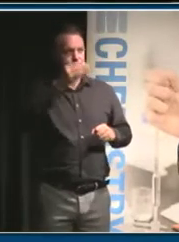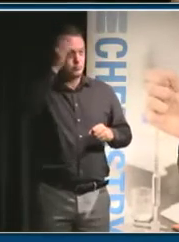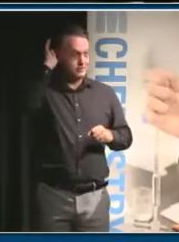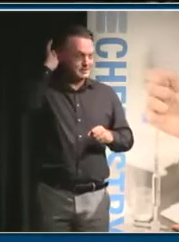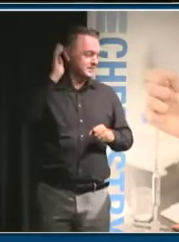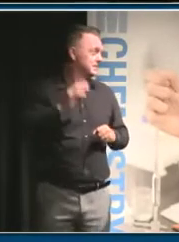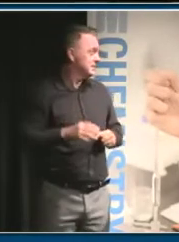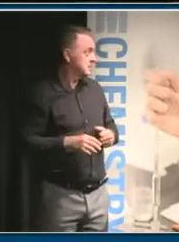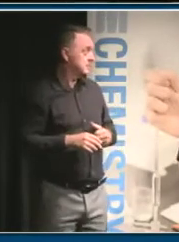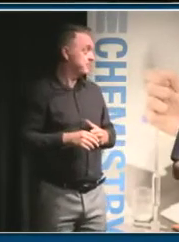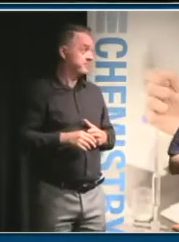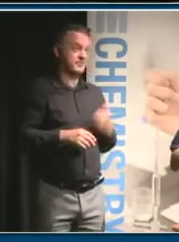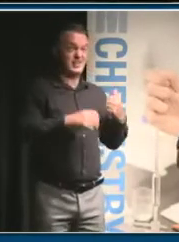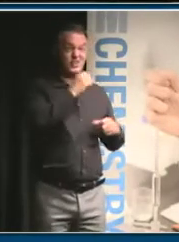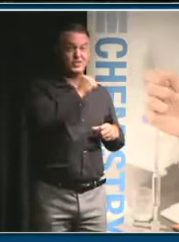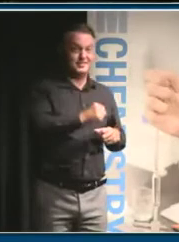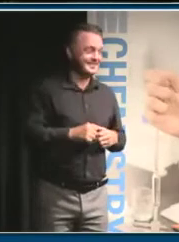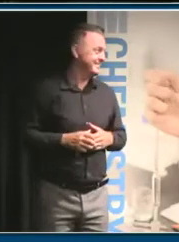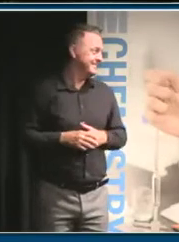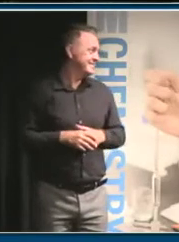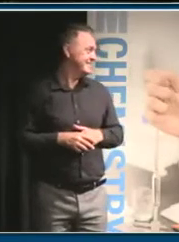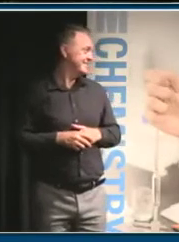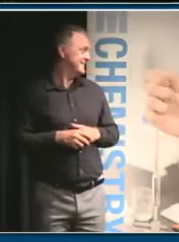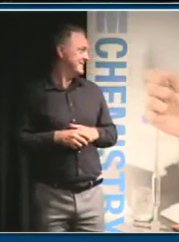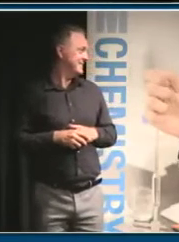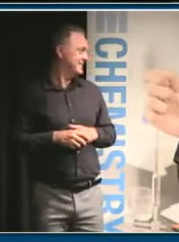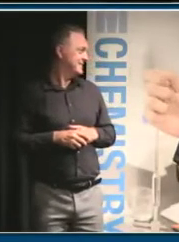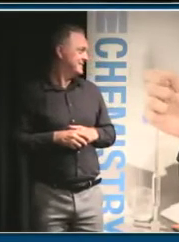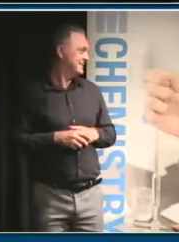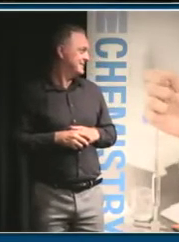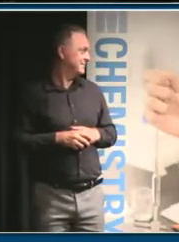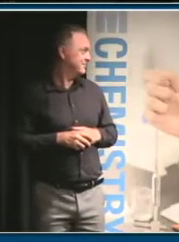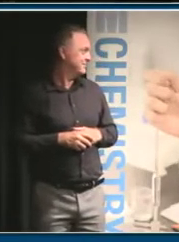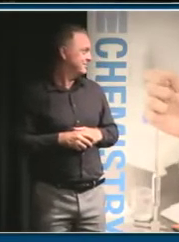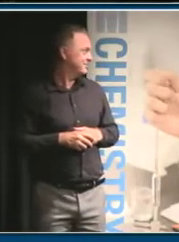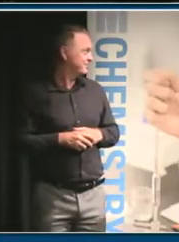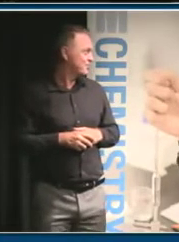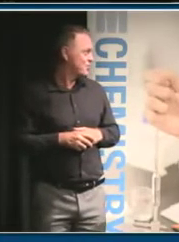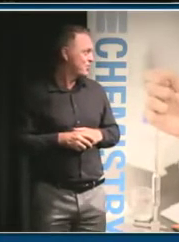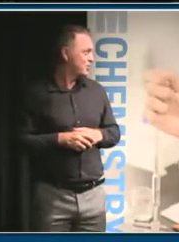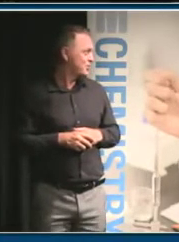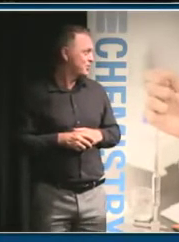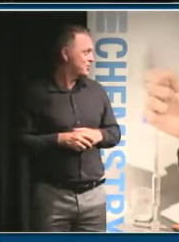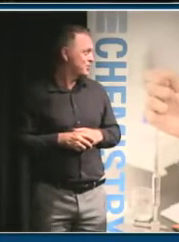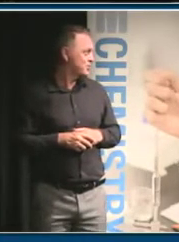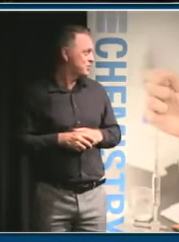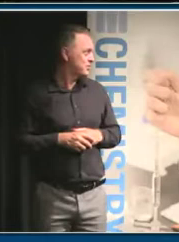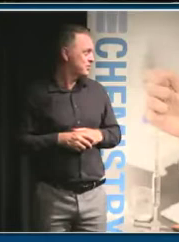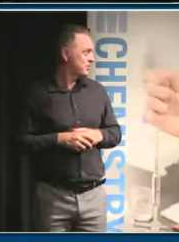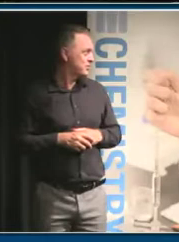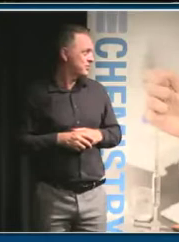this guy and that was kind of cool actually… But in this thing that anyone could have